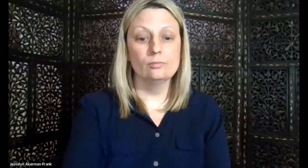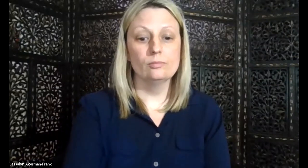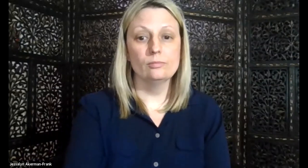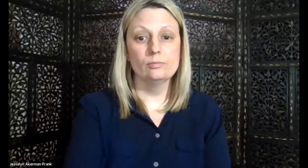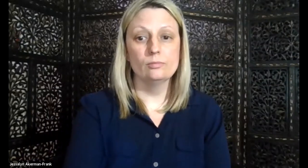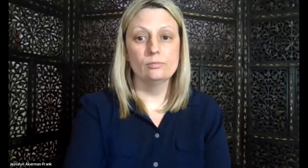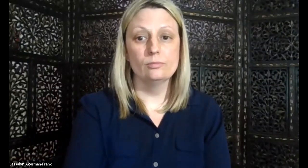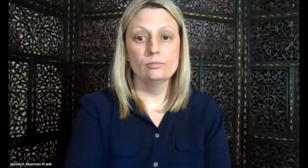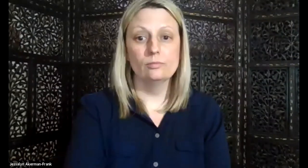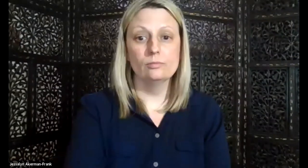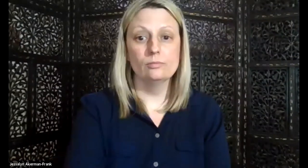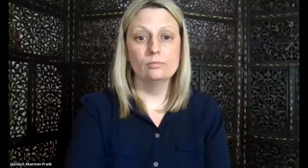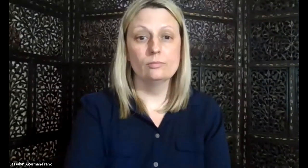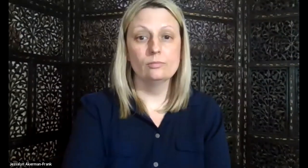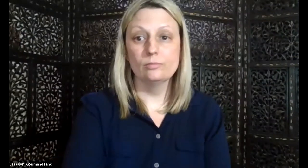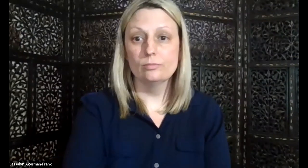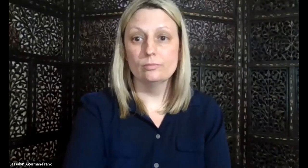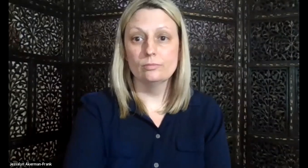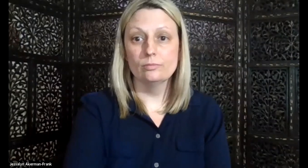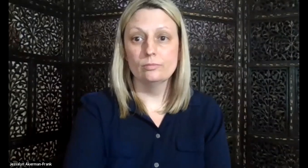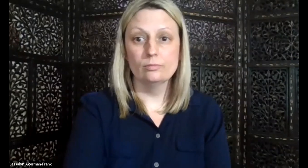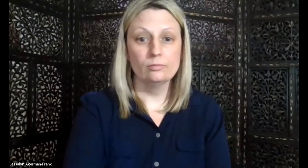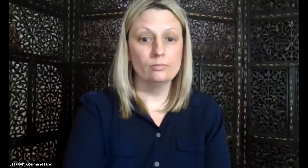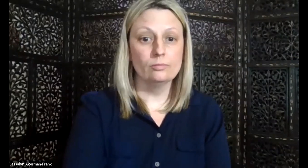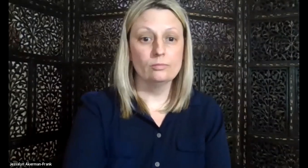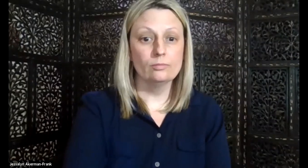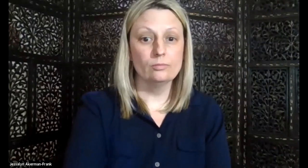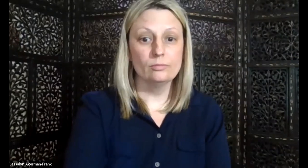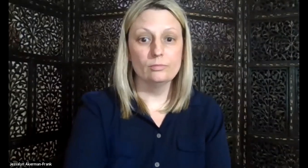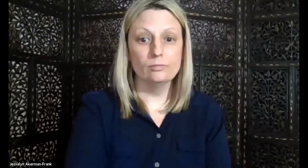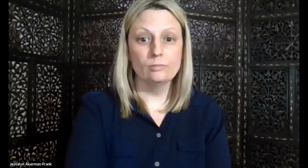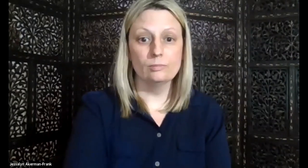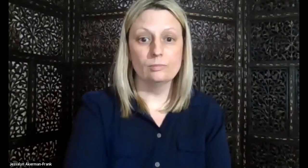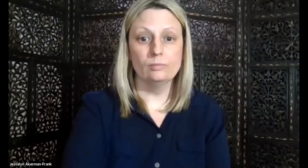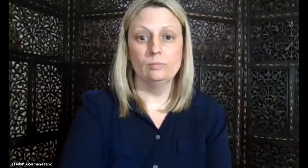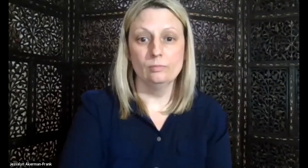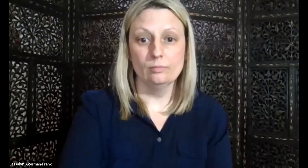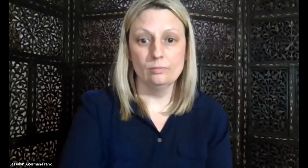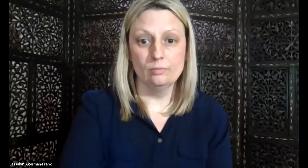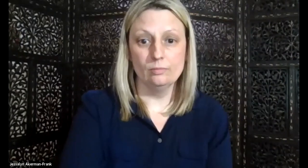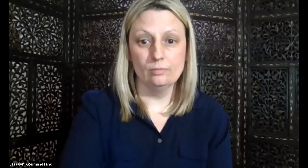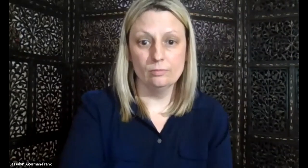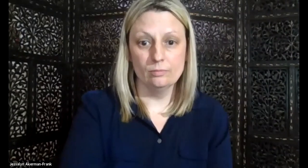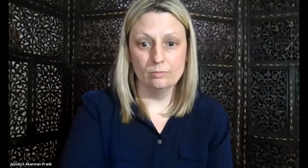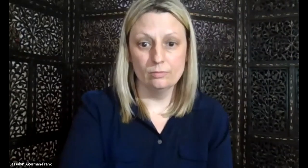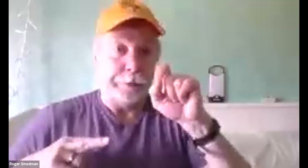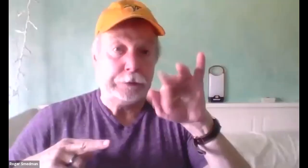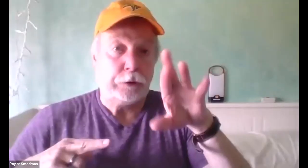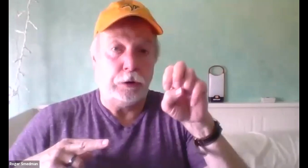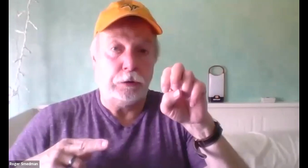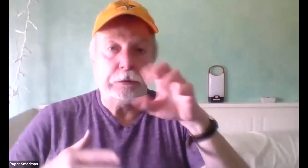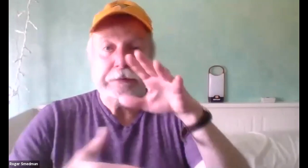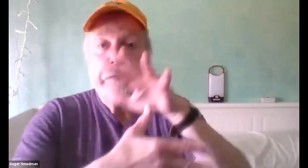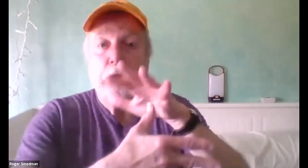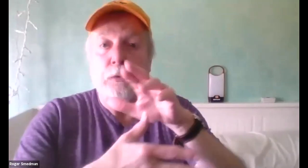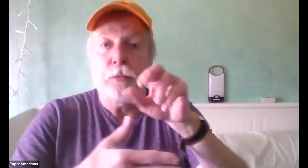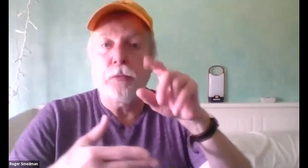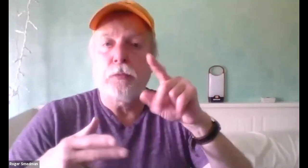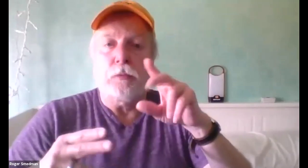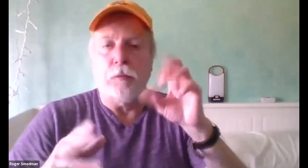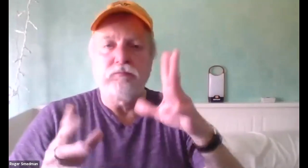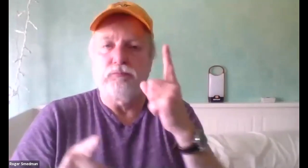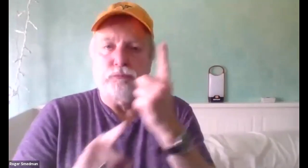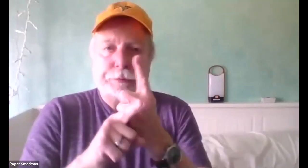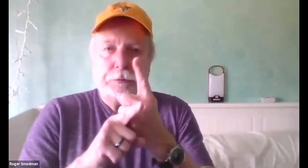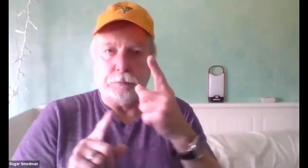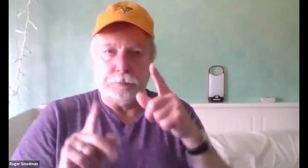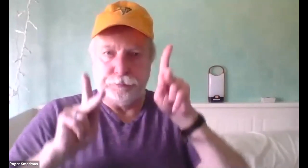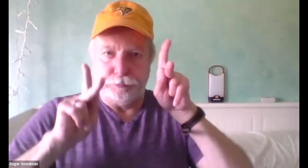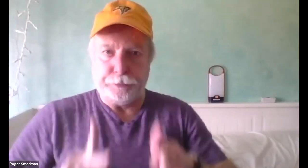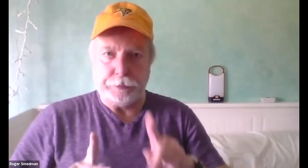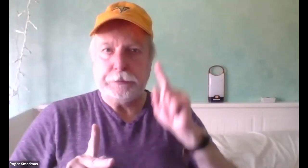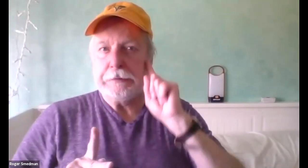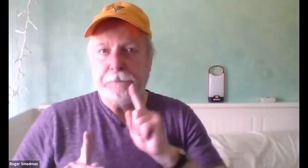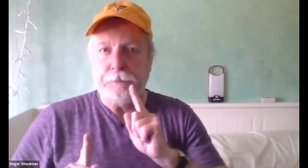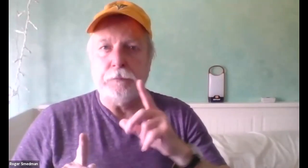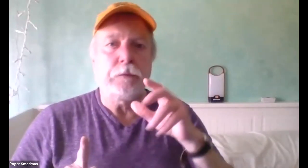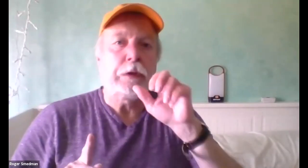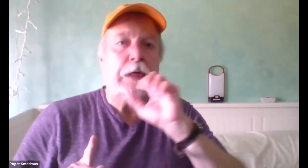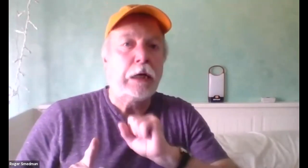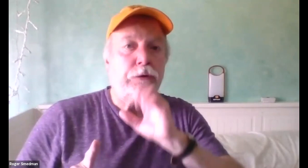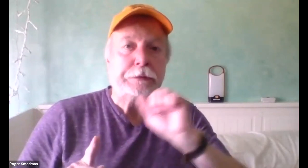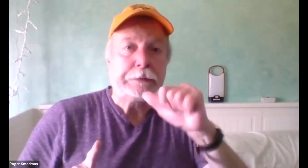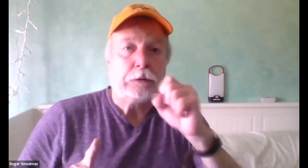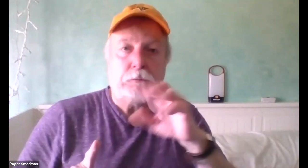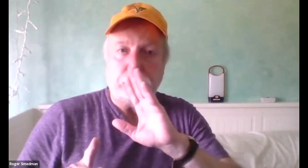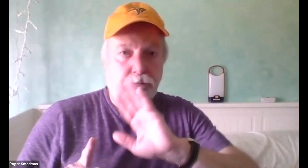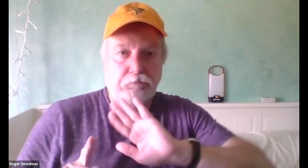wanted to discuss?